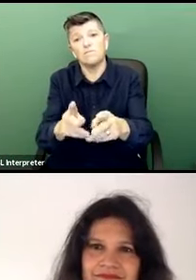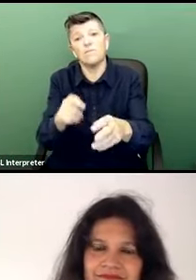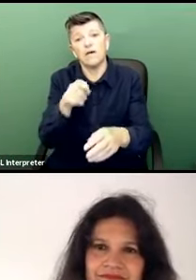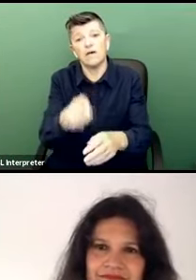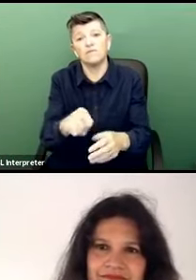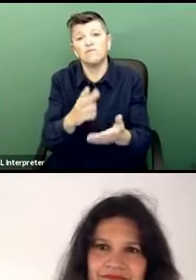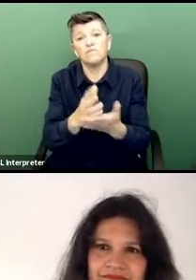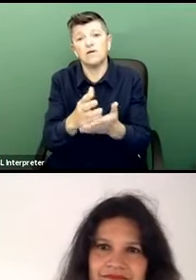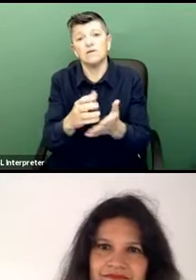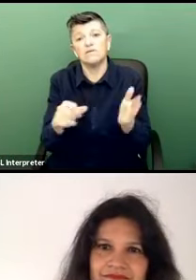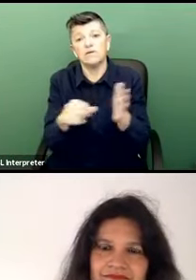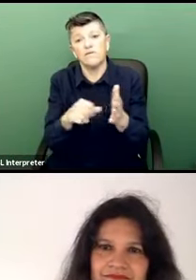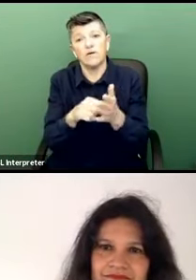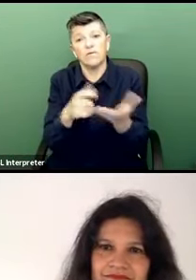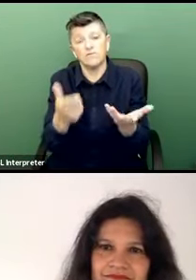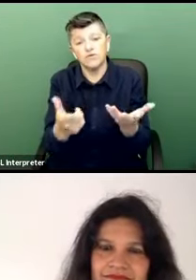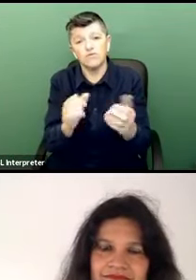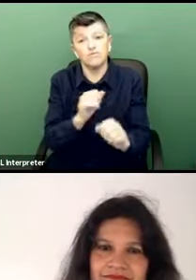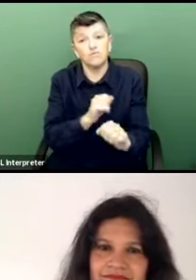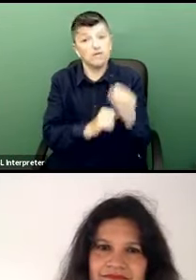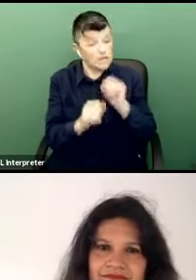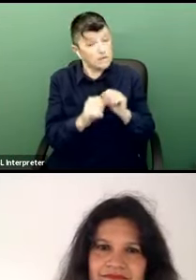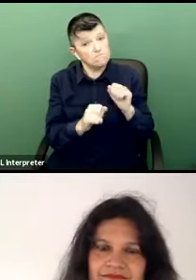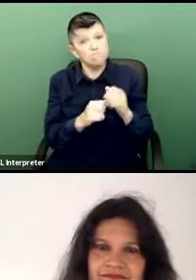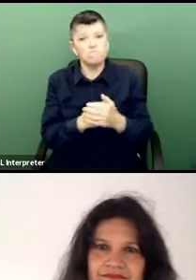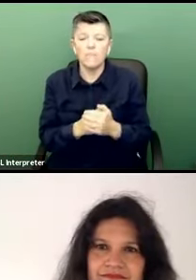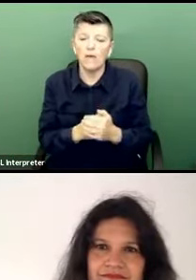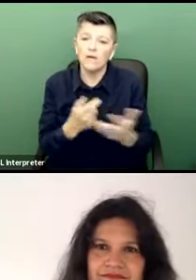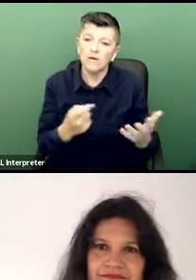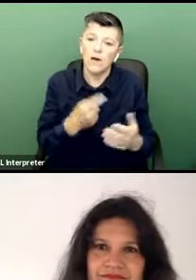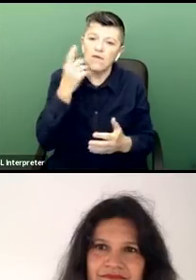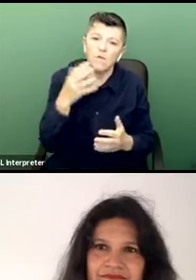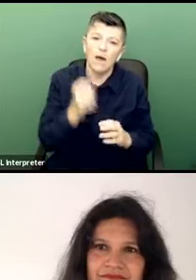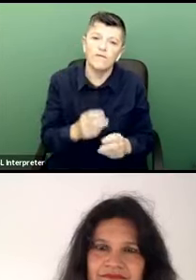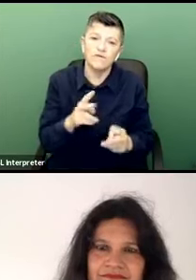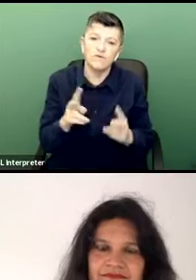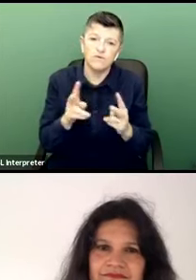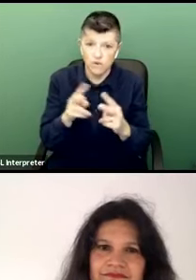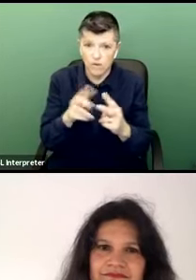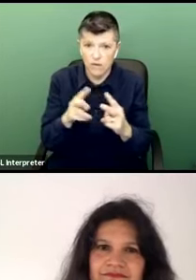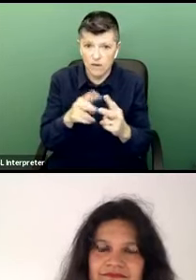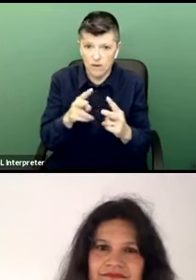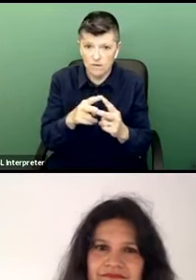judges are all affected, many are not, their cases are wonderful